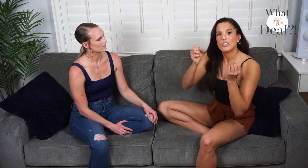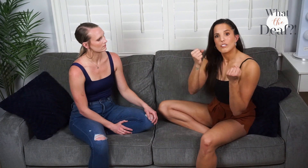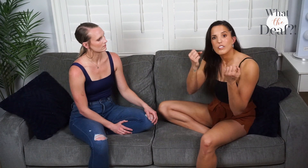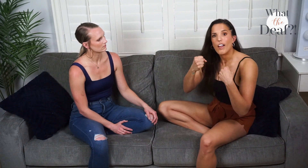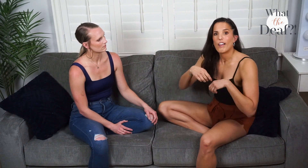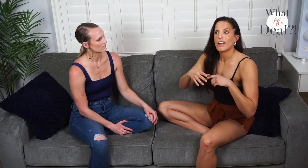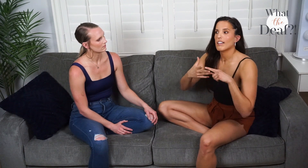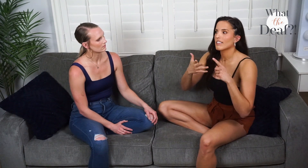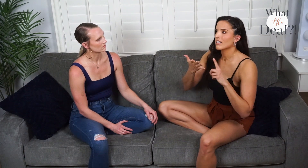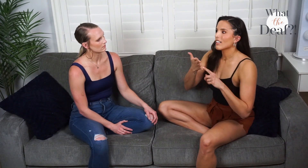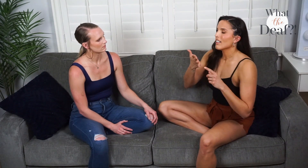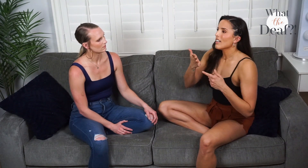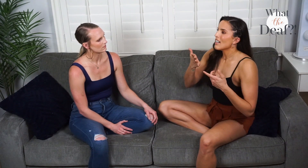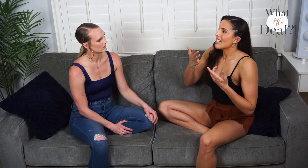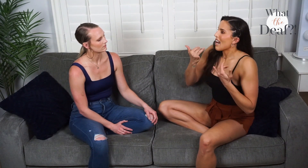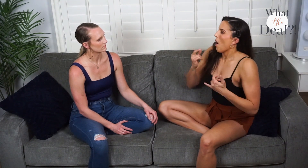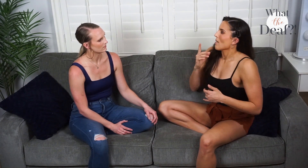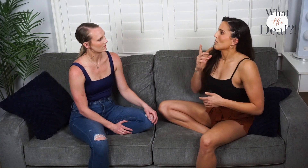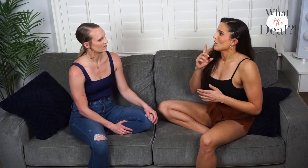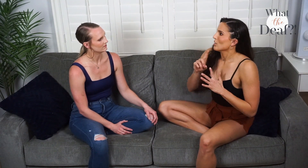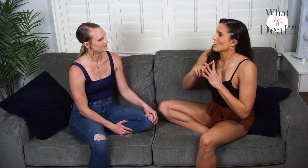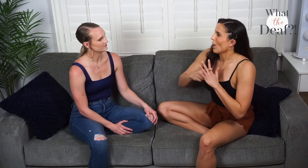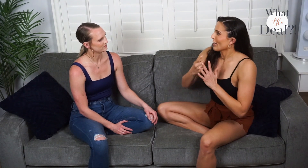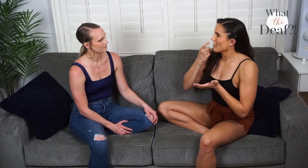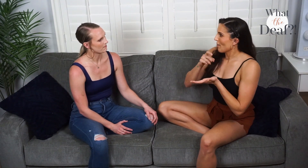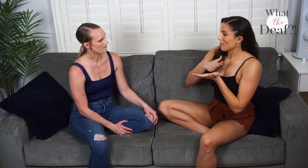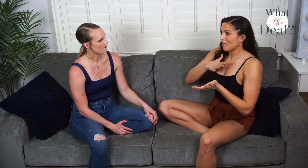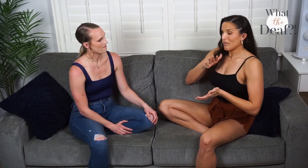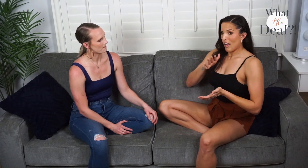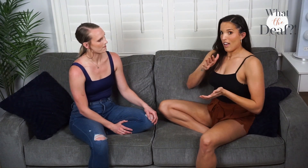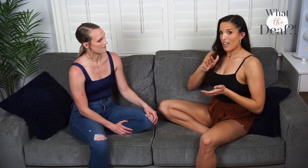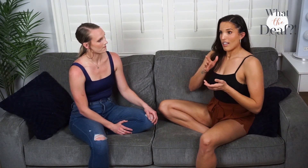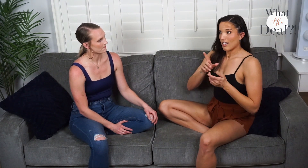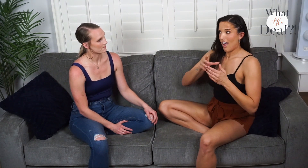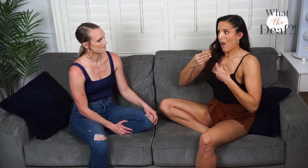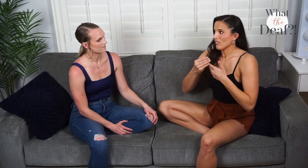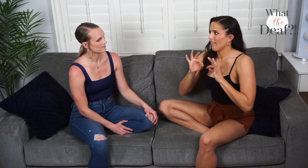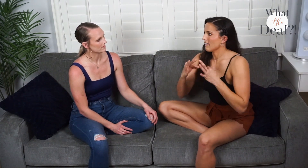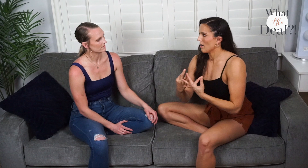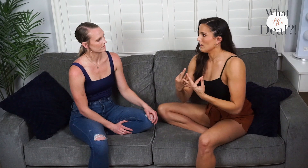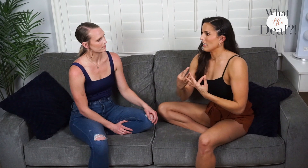and he started learning sign language. And now I'm noticing from my extended family,